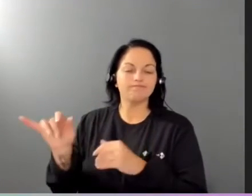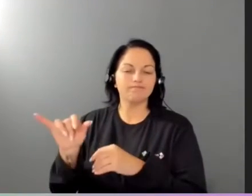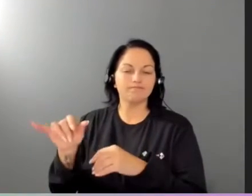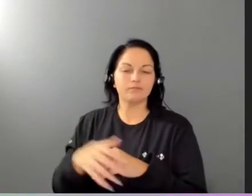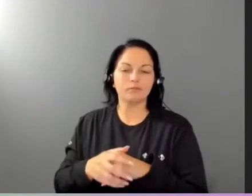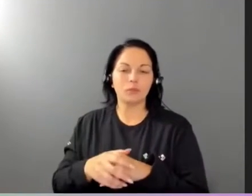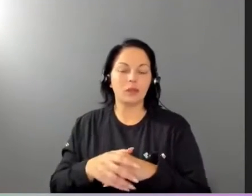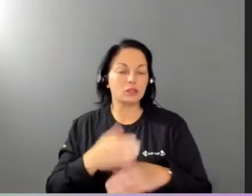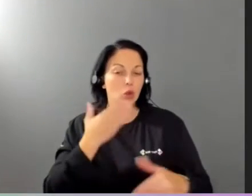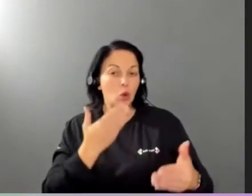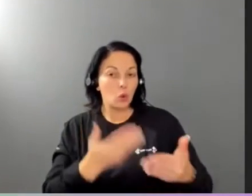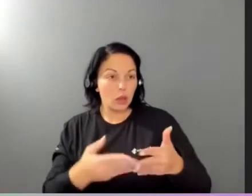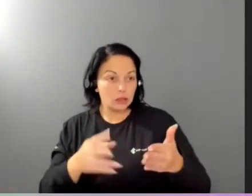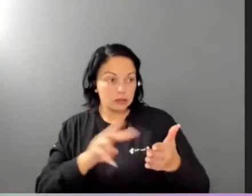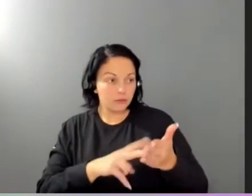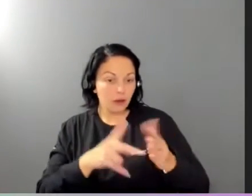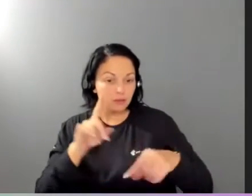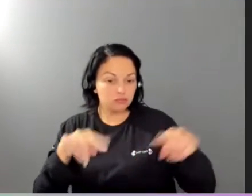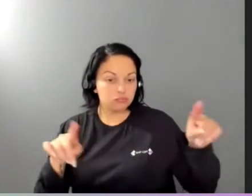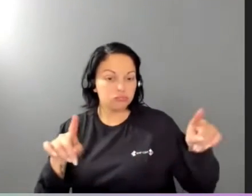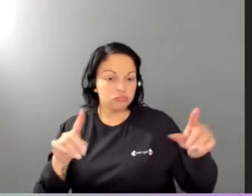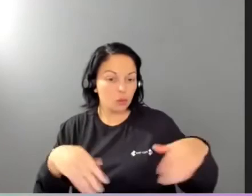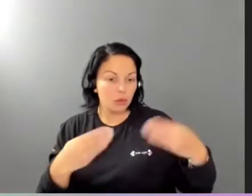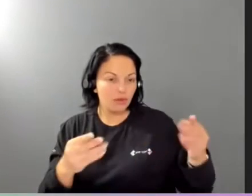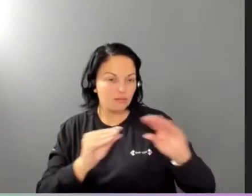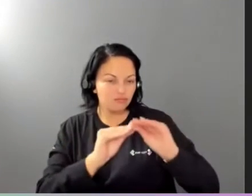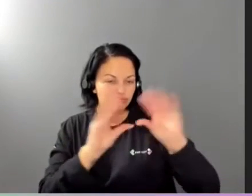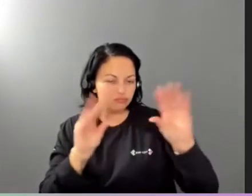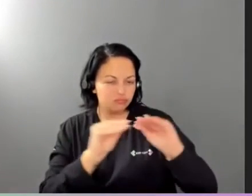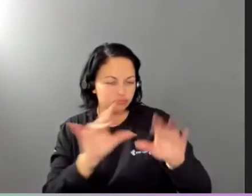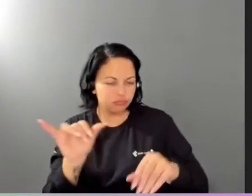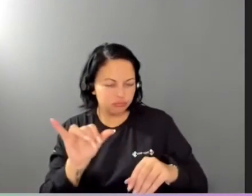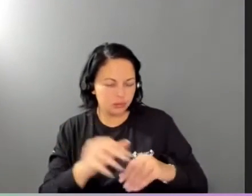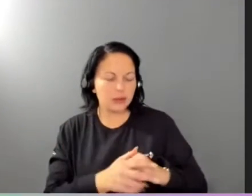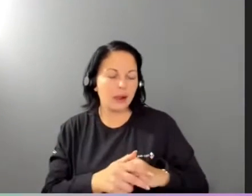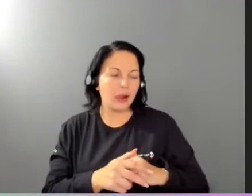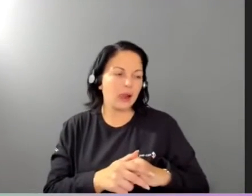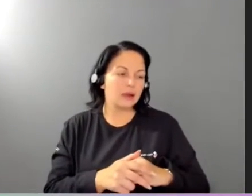defined, in those five levels of maturity are also defined? Kyumak